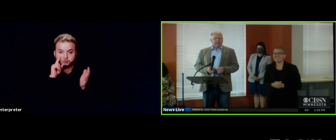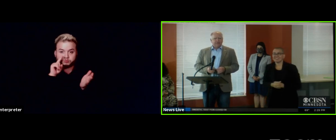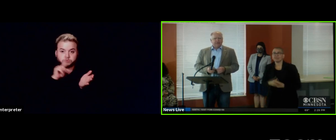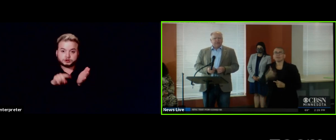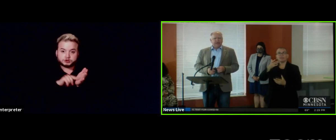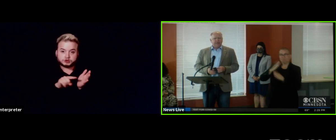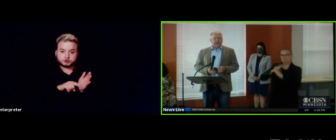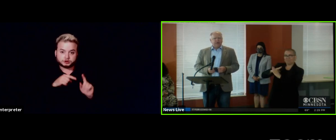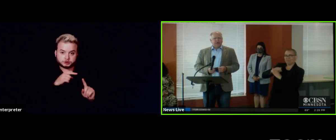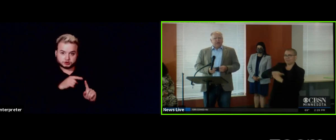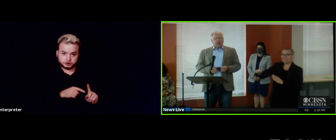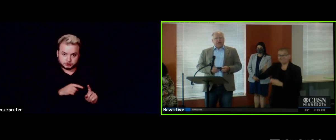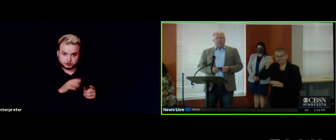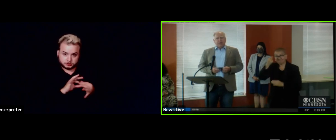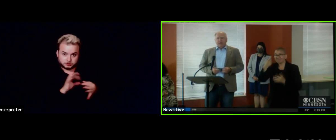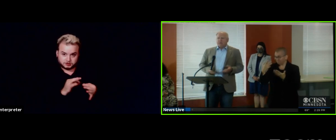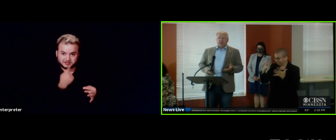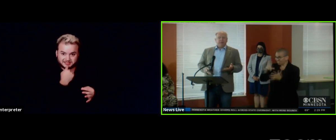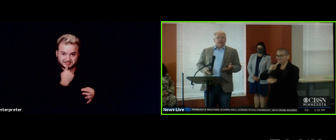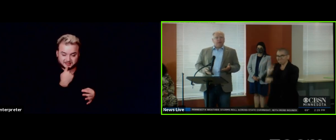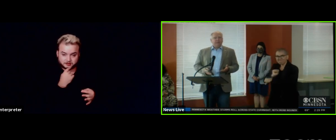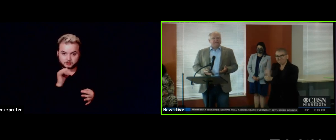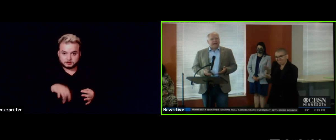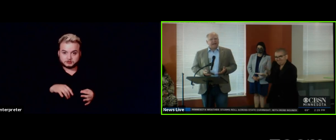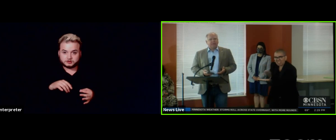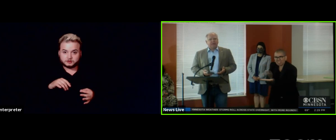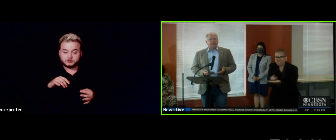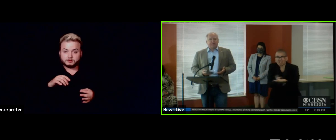study that came out talking about, it was done by Goldman Sachs, because the business